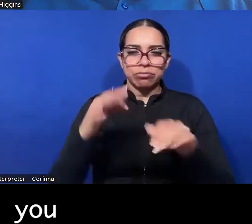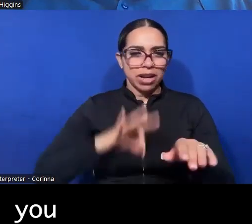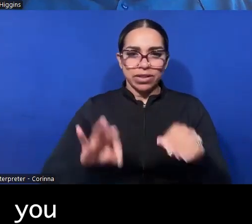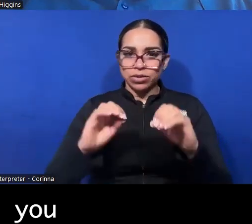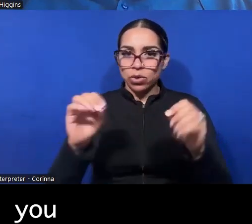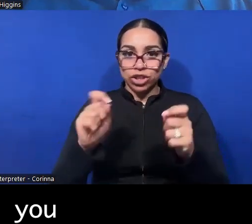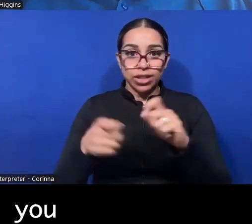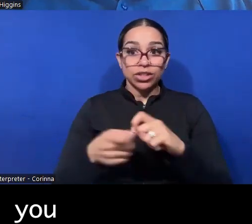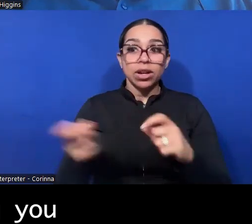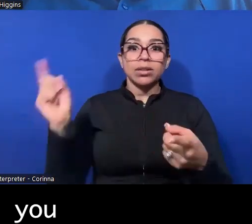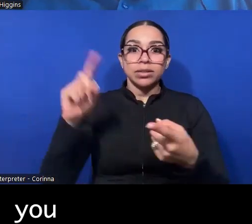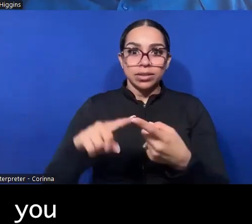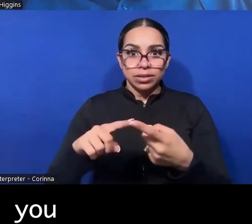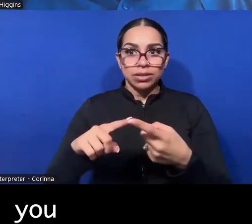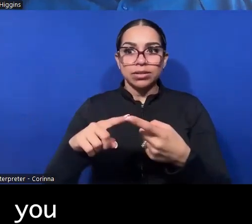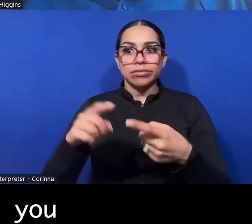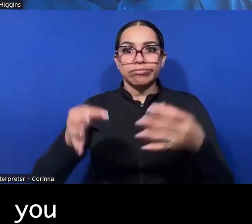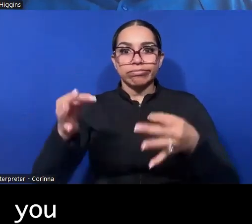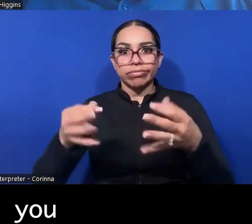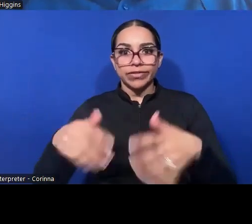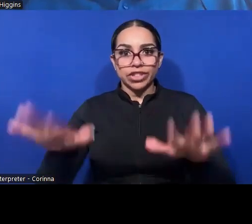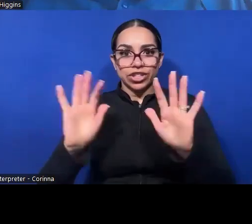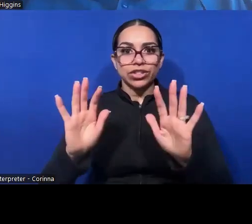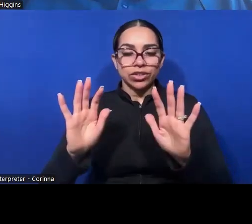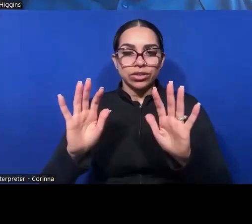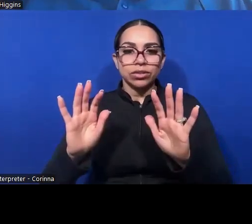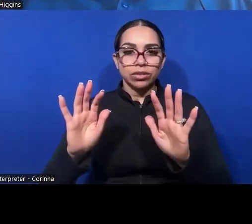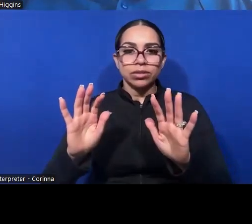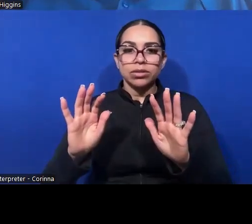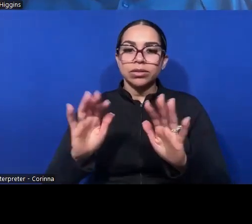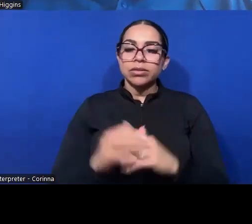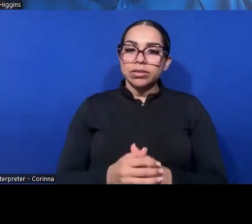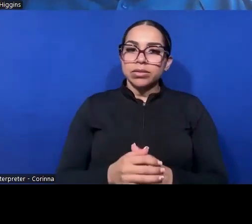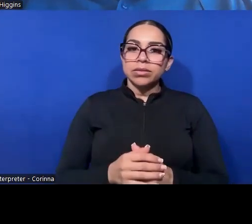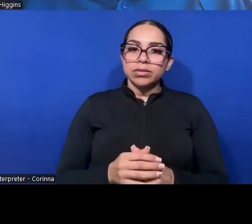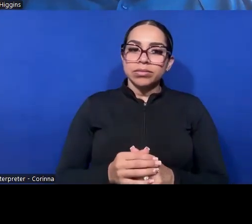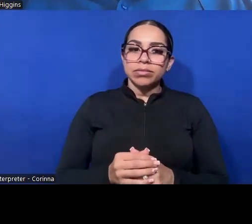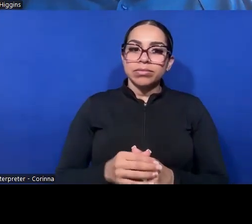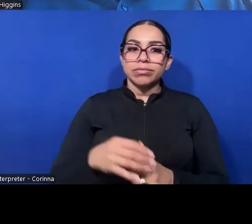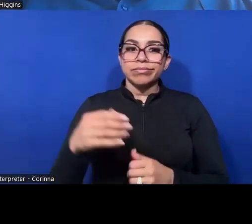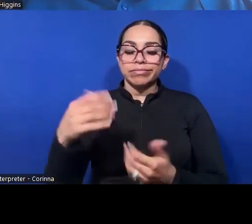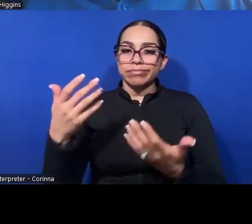you know, acted, in providing you the notice of action, with a negative impact on your Medi-Cal benefit.